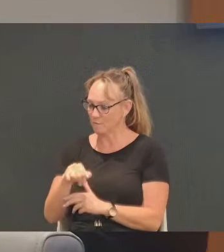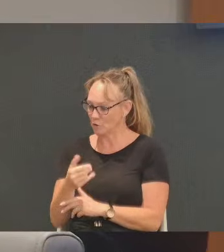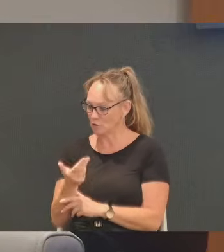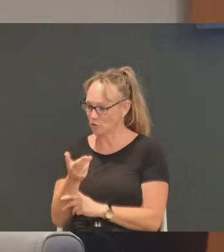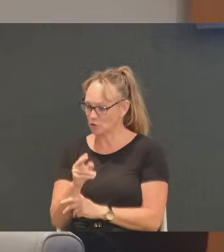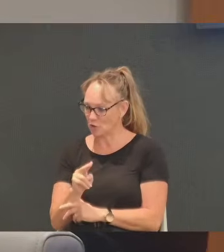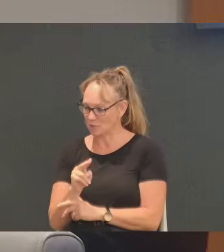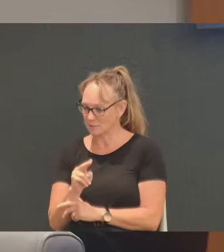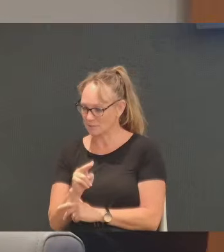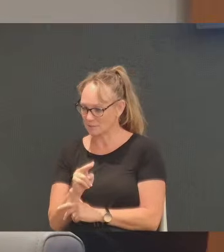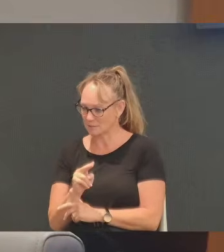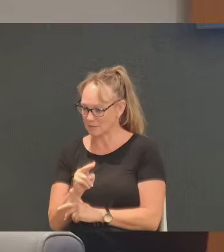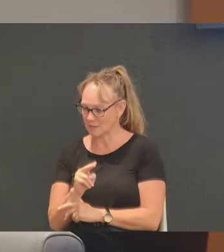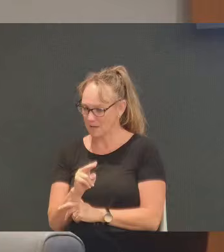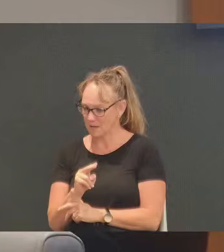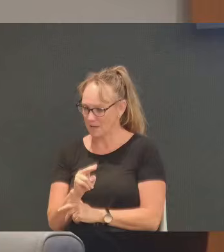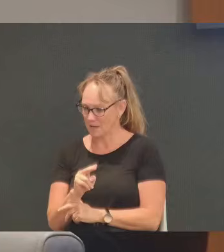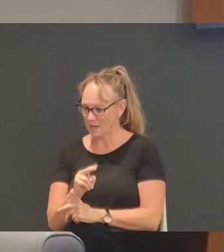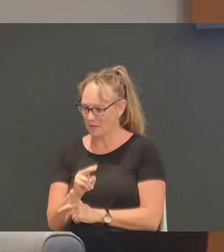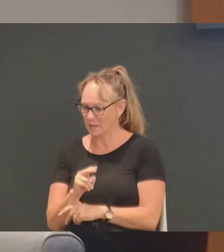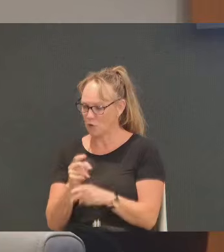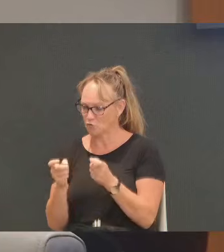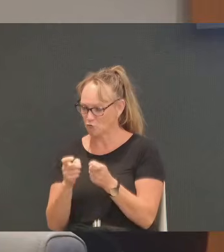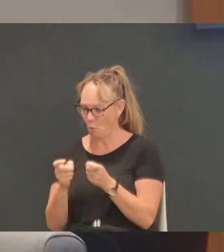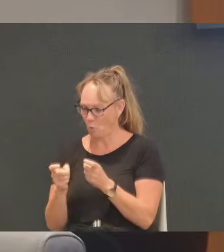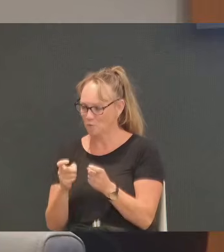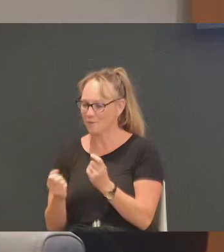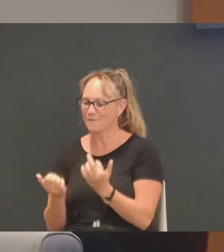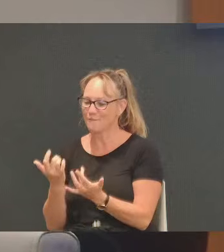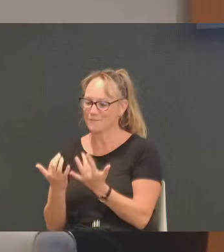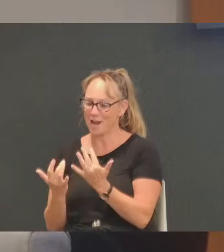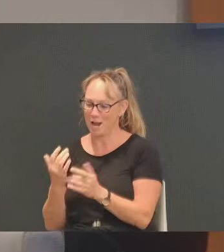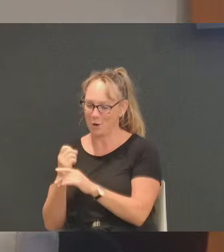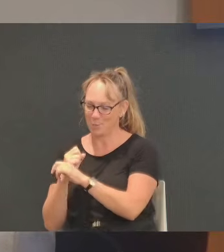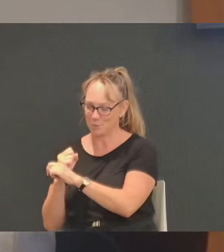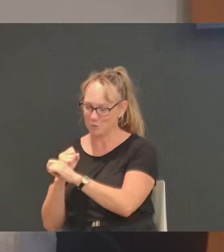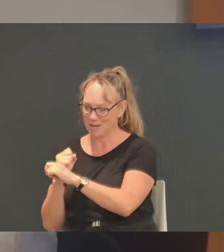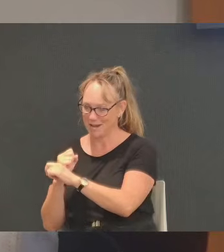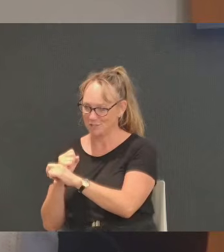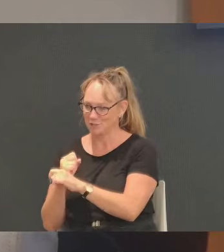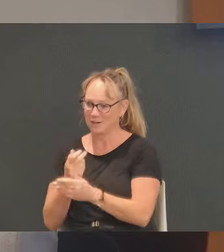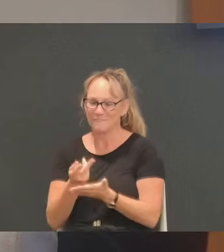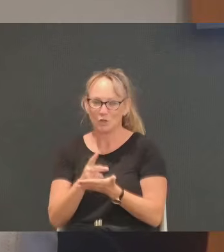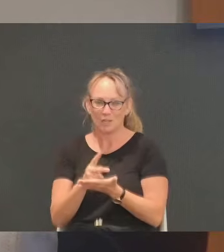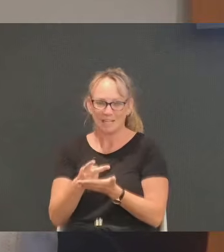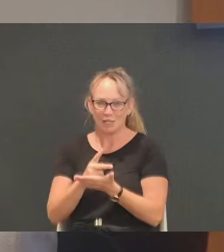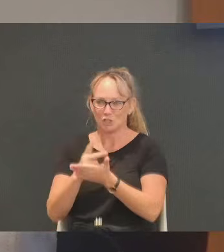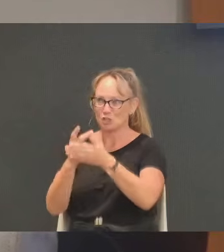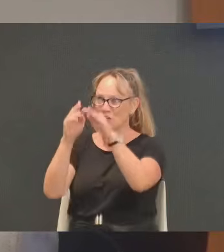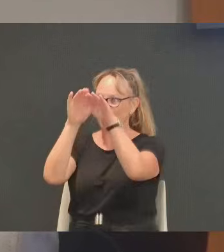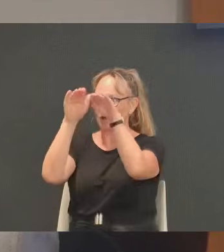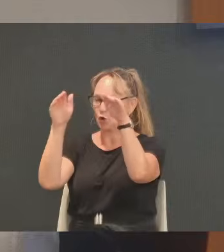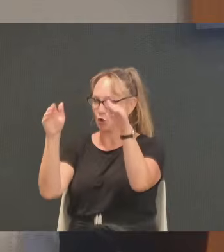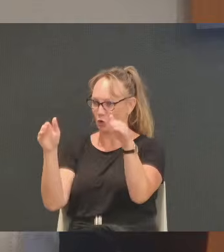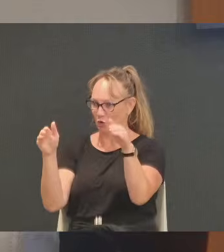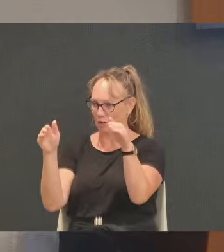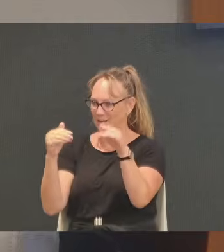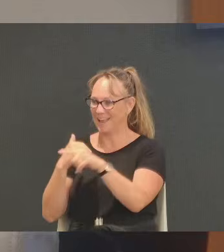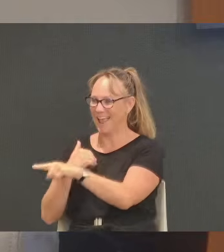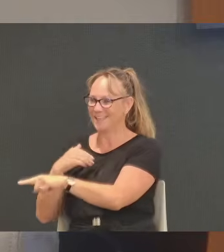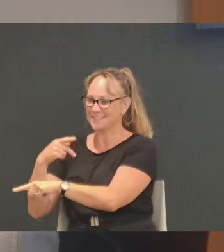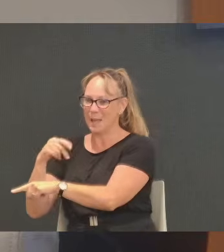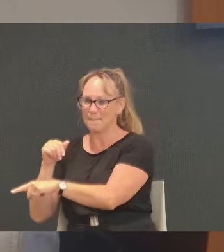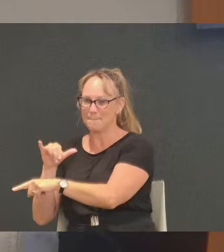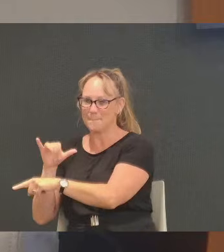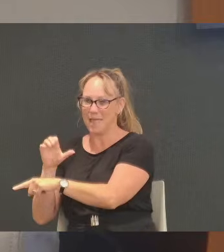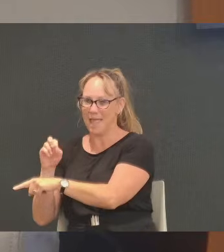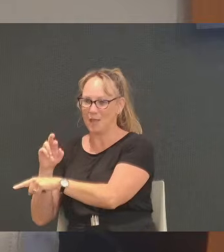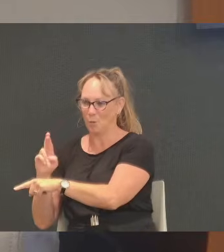some kitchen fire hood suppression equipment in the kitchens at Paycor Stadium. there's 36 hoods